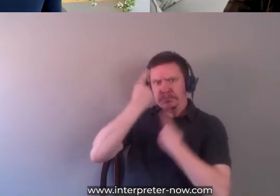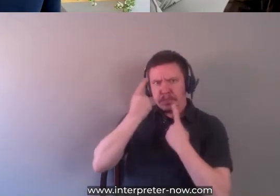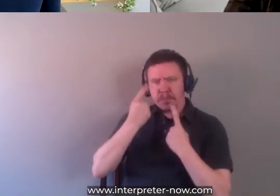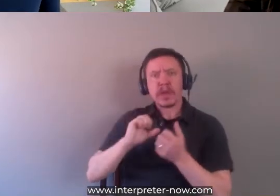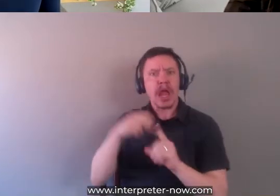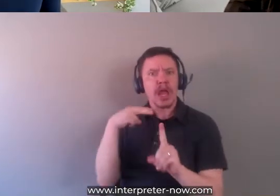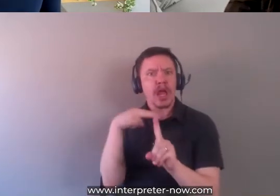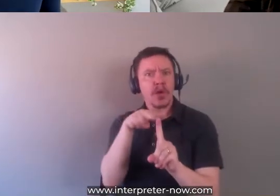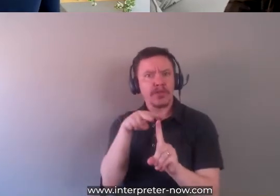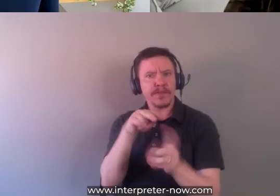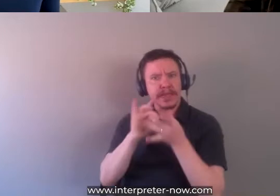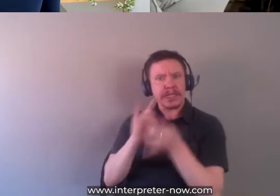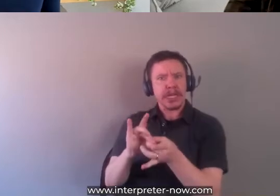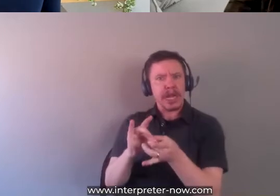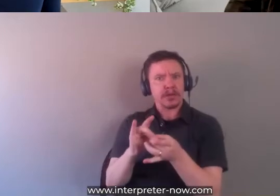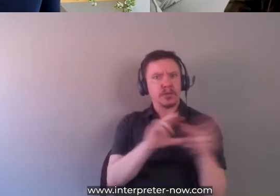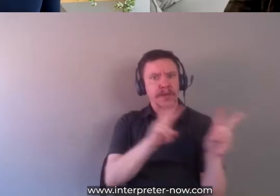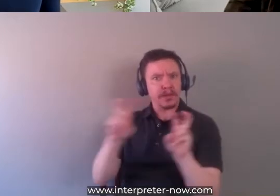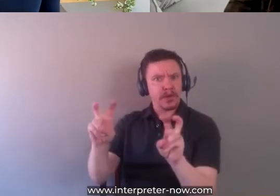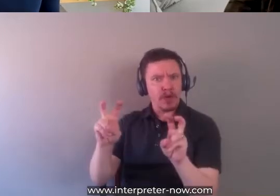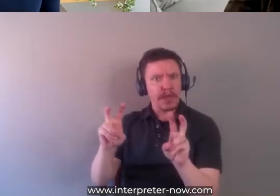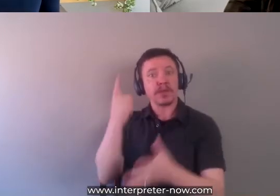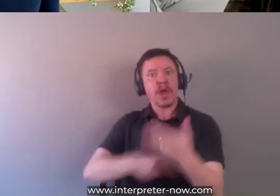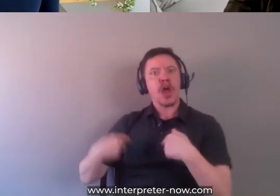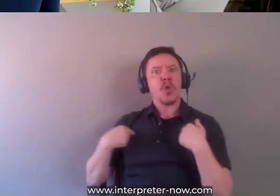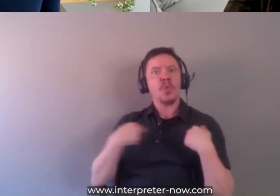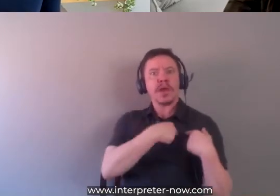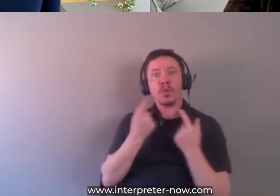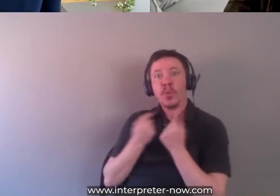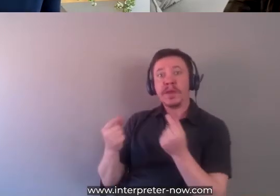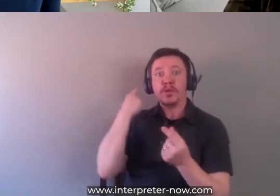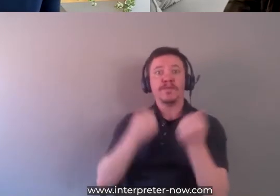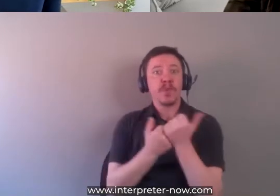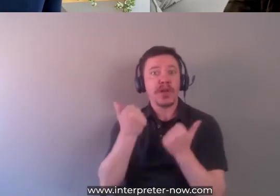matter here, and is there anything that we can do for each other, to support each other